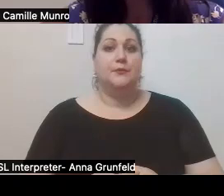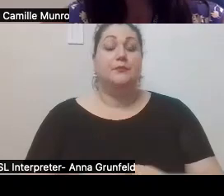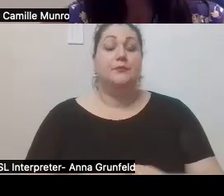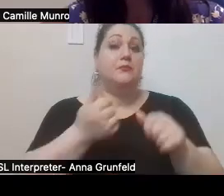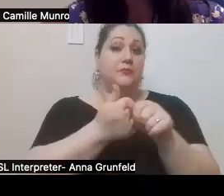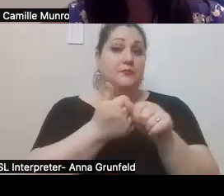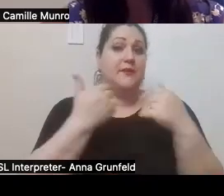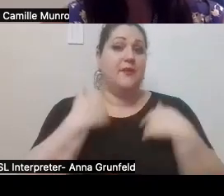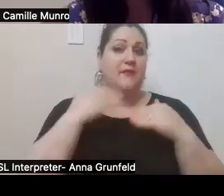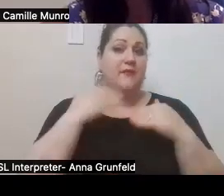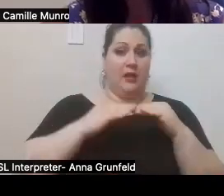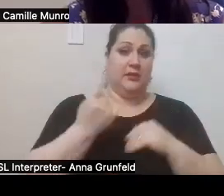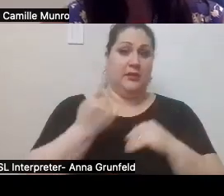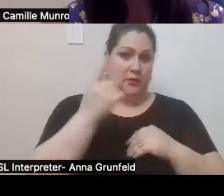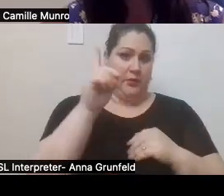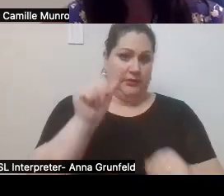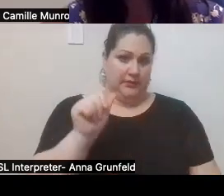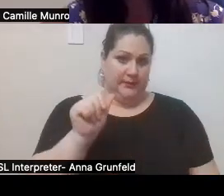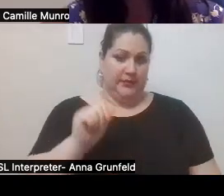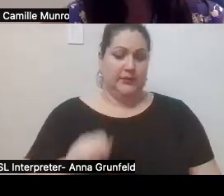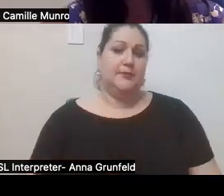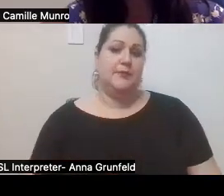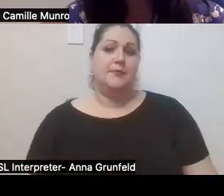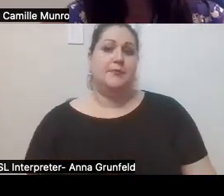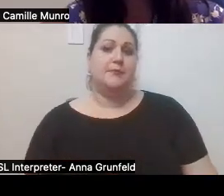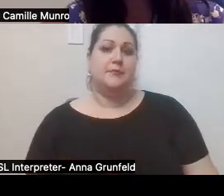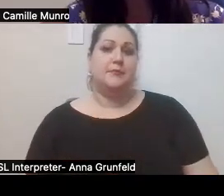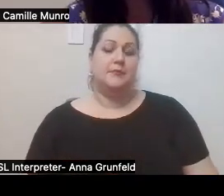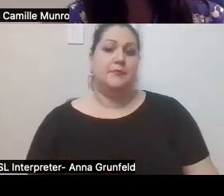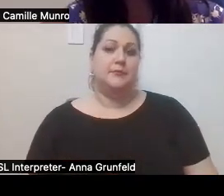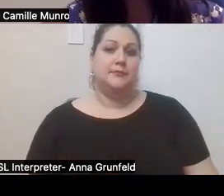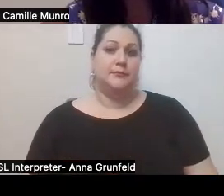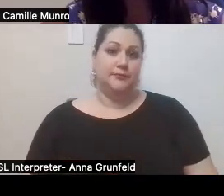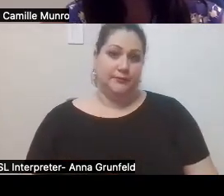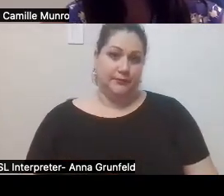And it is separated by sex.